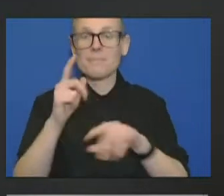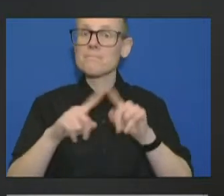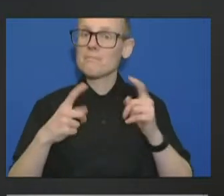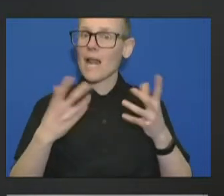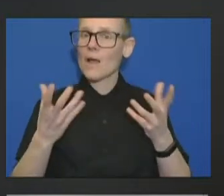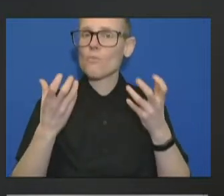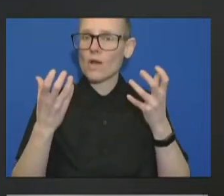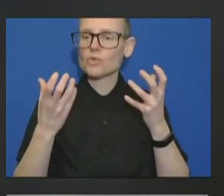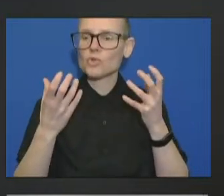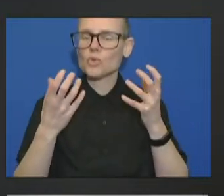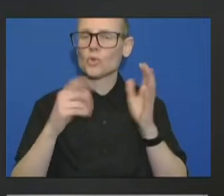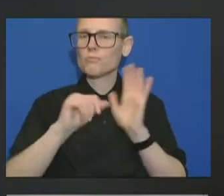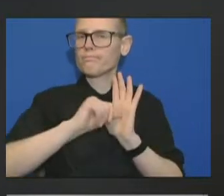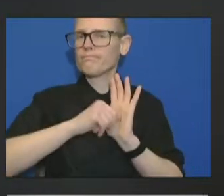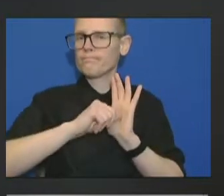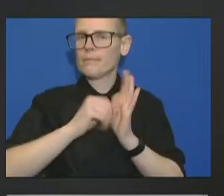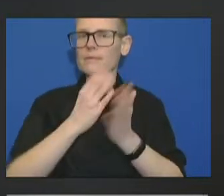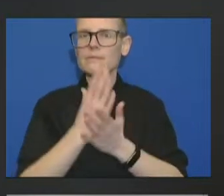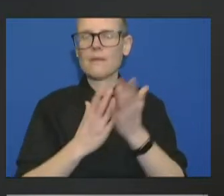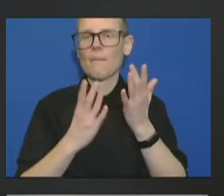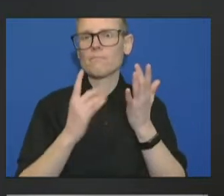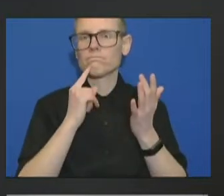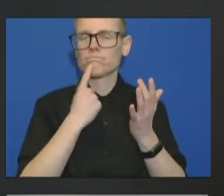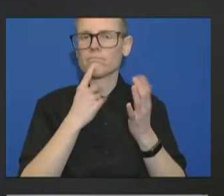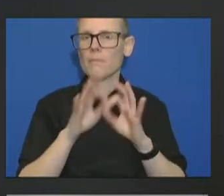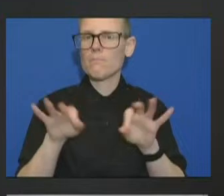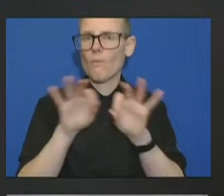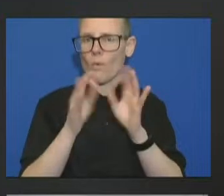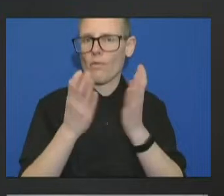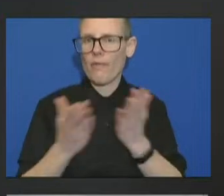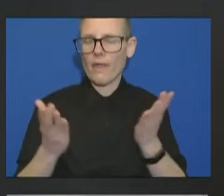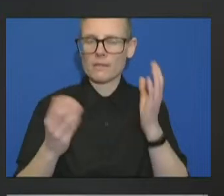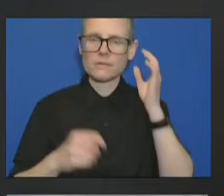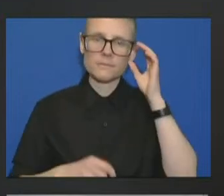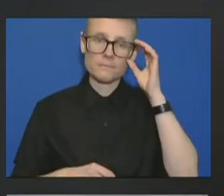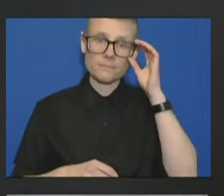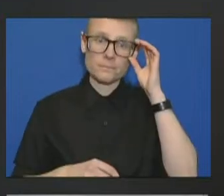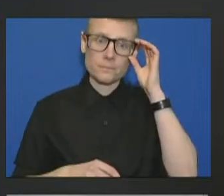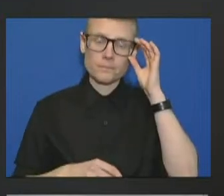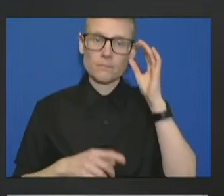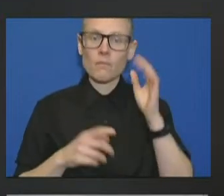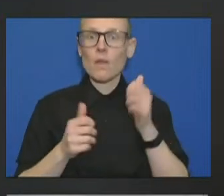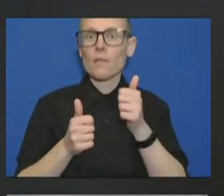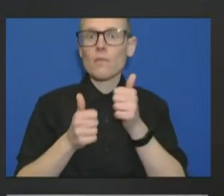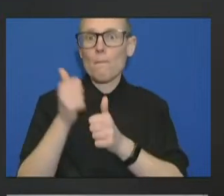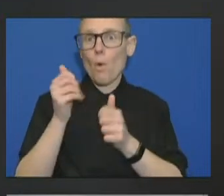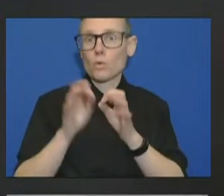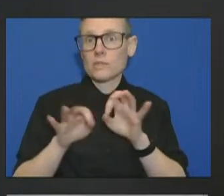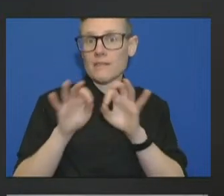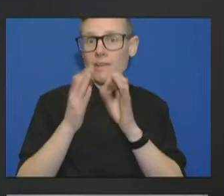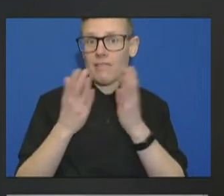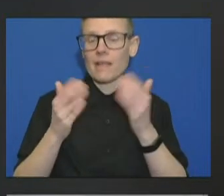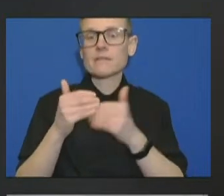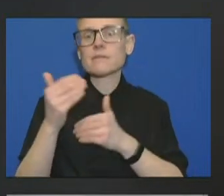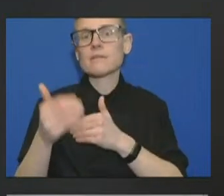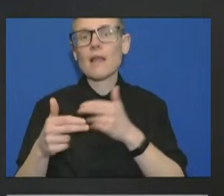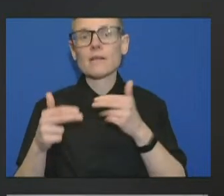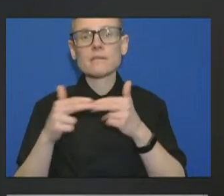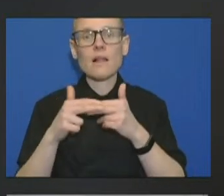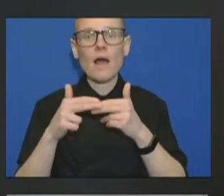by line with this because candidly we would be here all night. But I do want to highlight some really